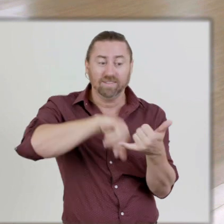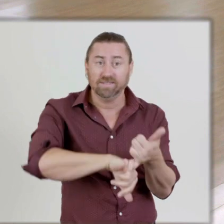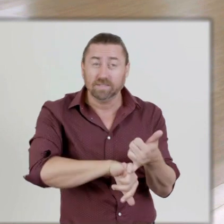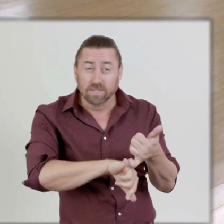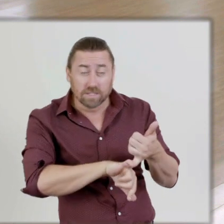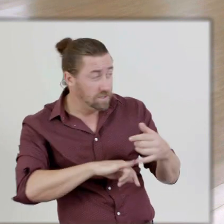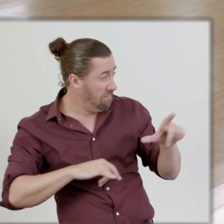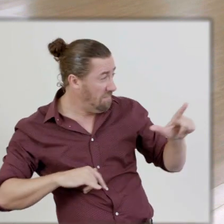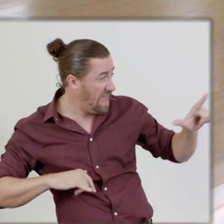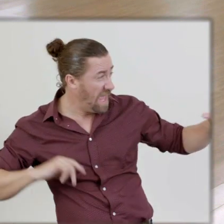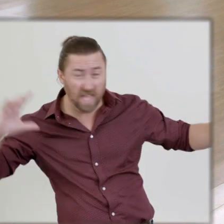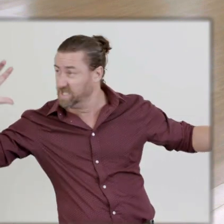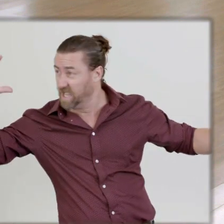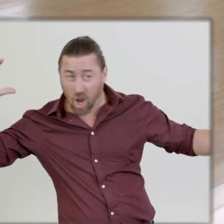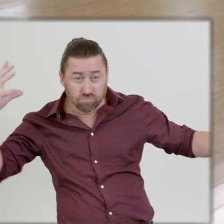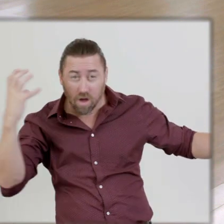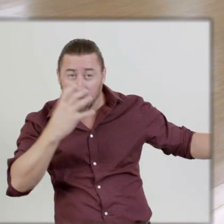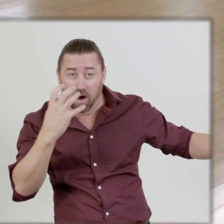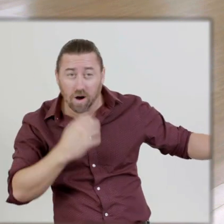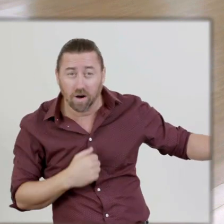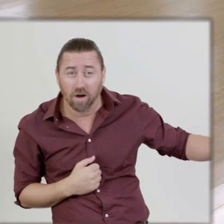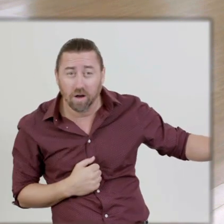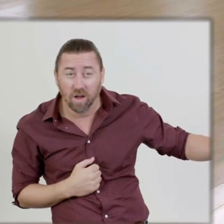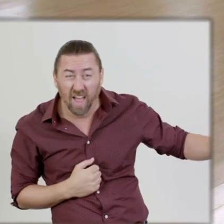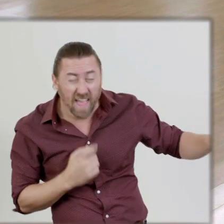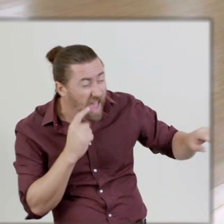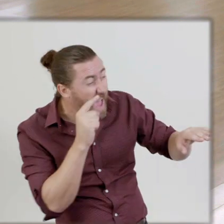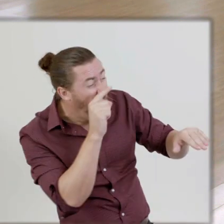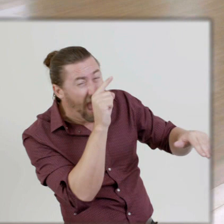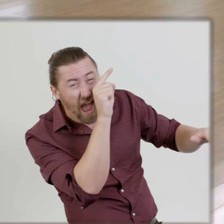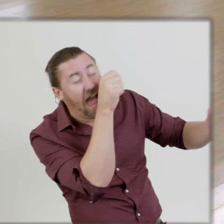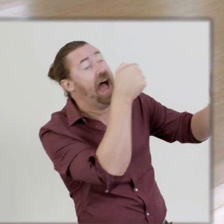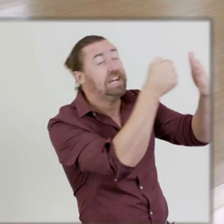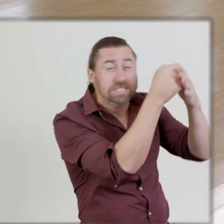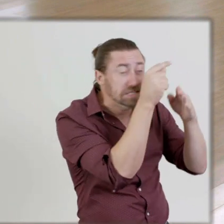Look how far away Uranus is from the sun!